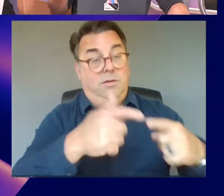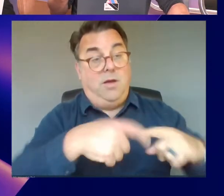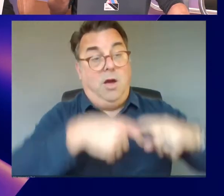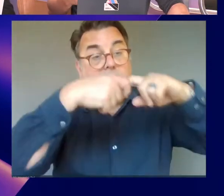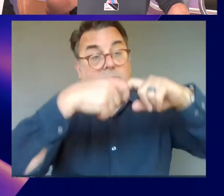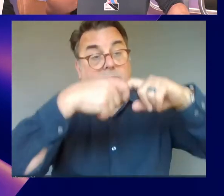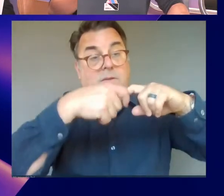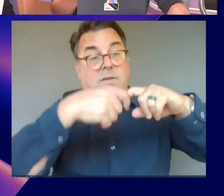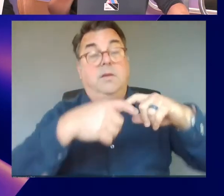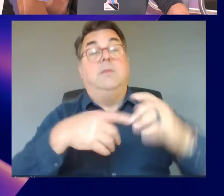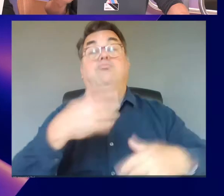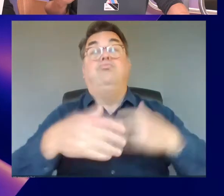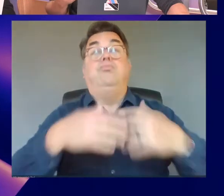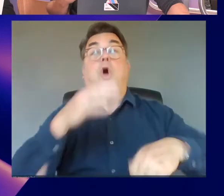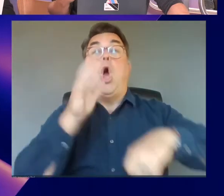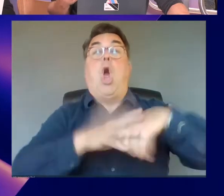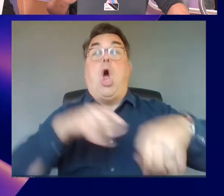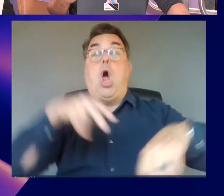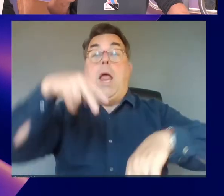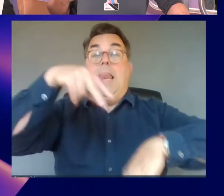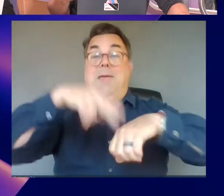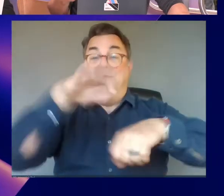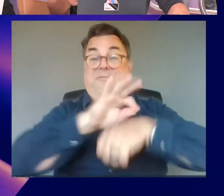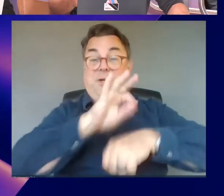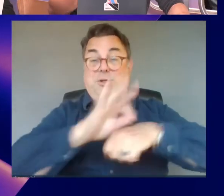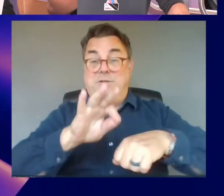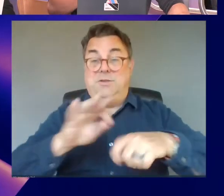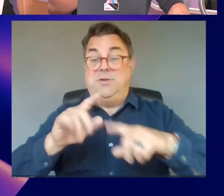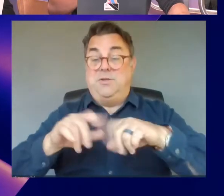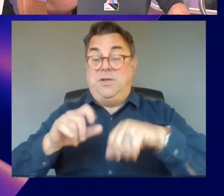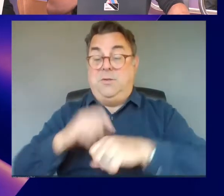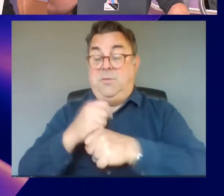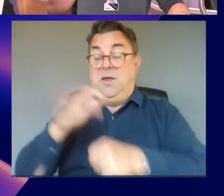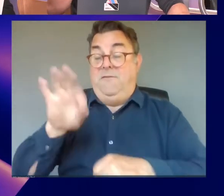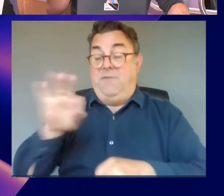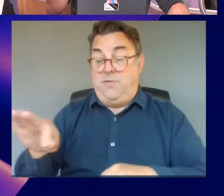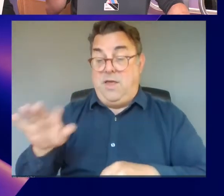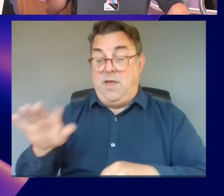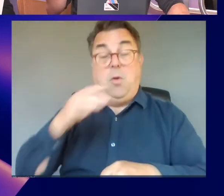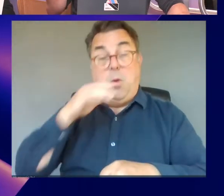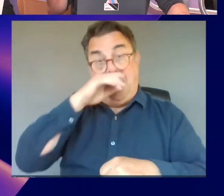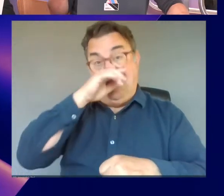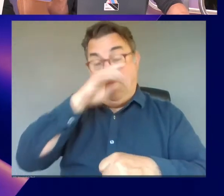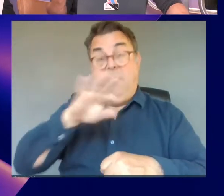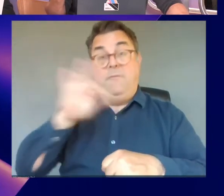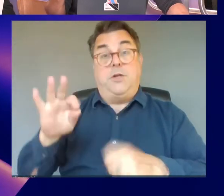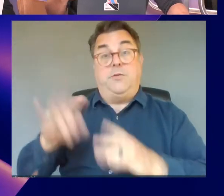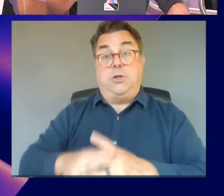for example, right when feature flag data is created or right when feature flag data is starting to roll out,